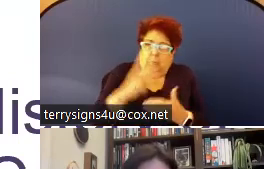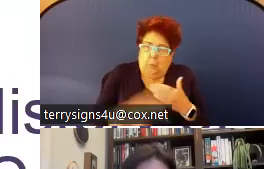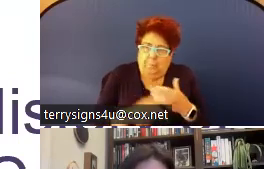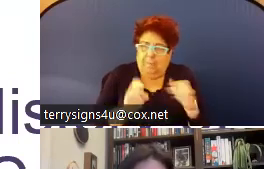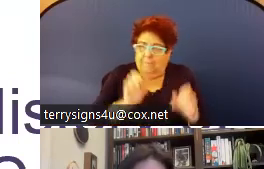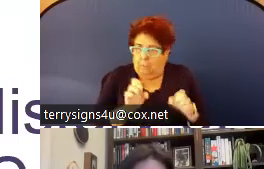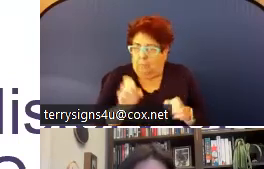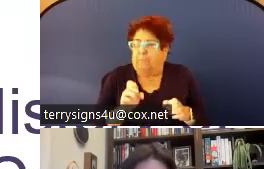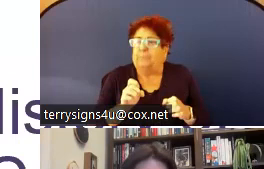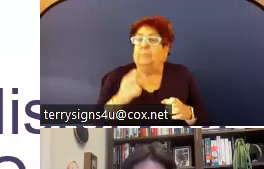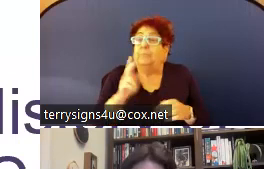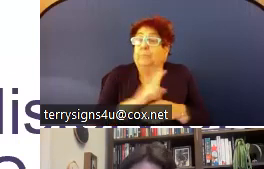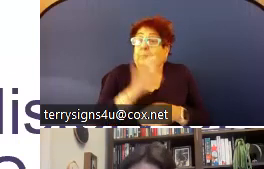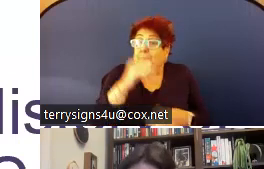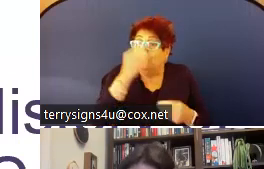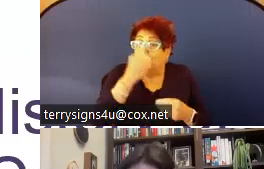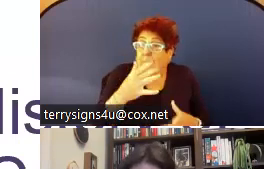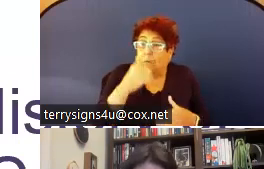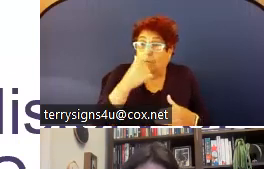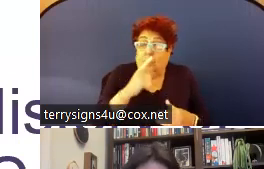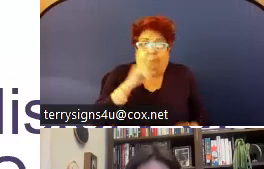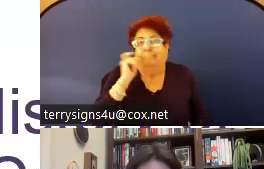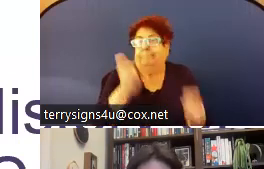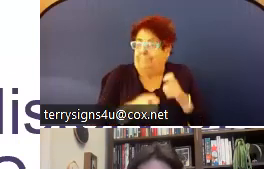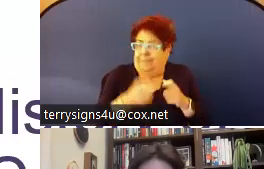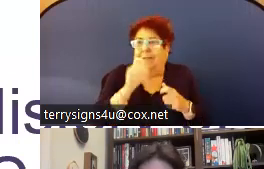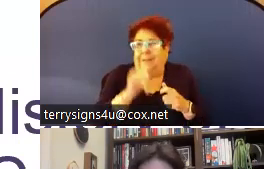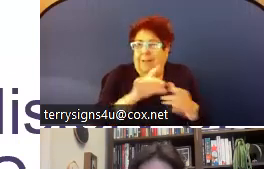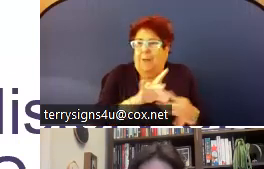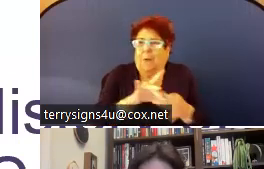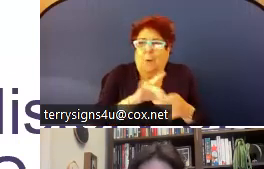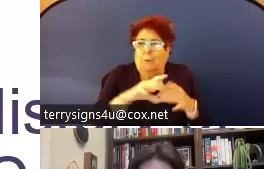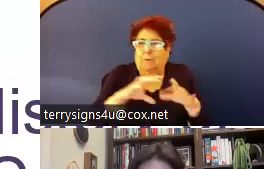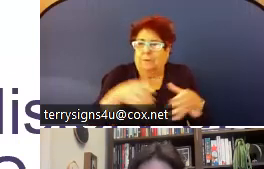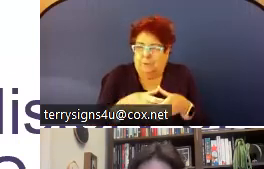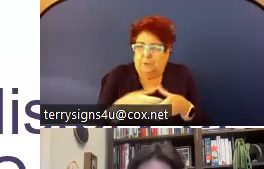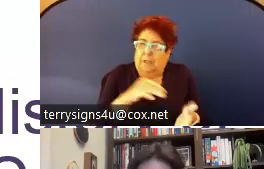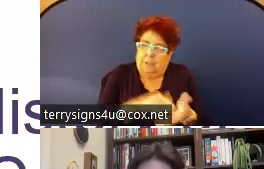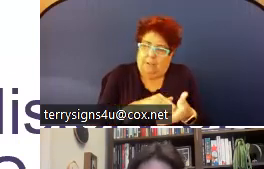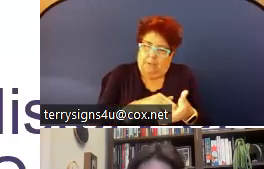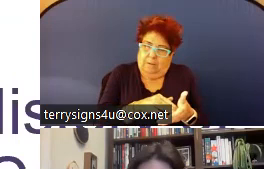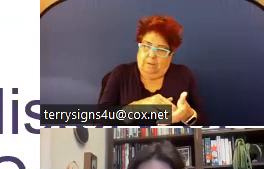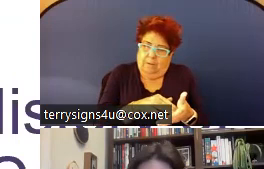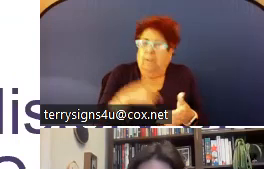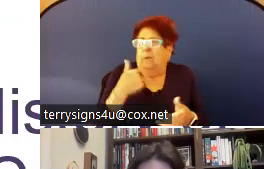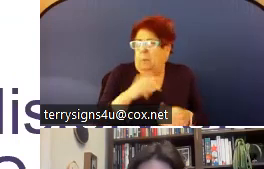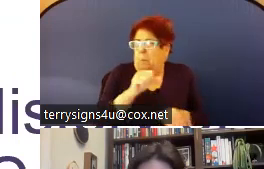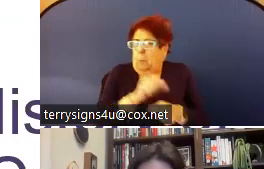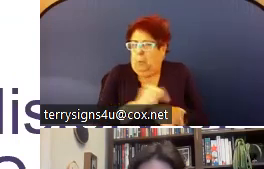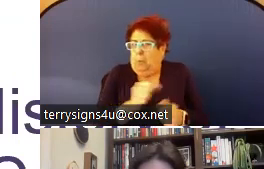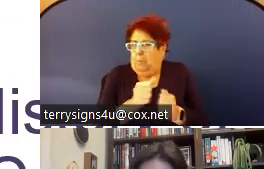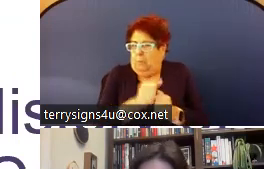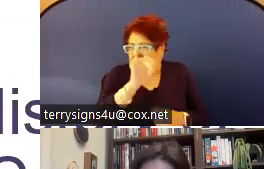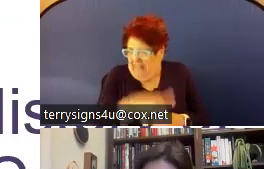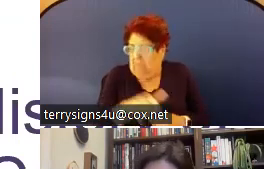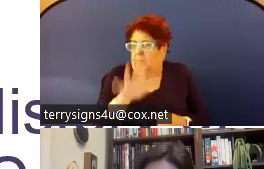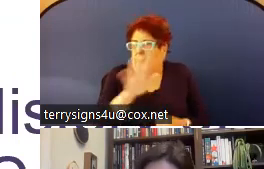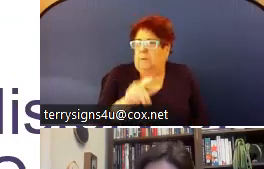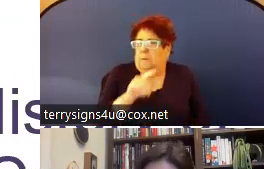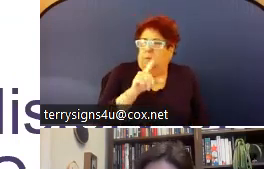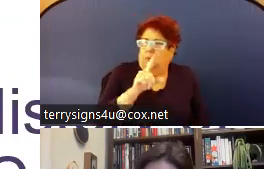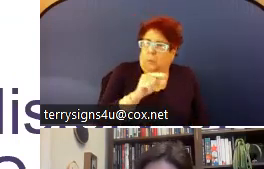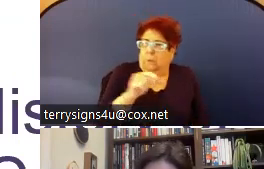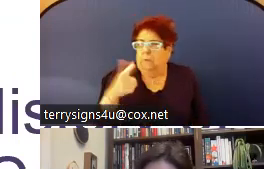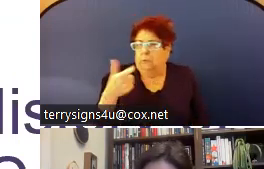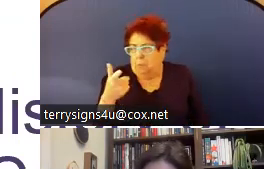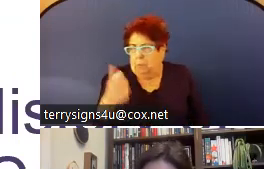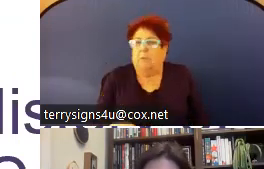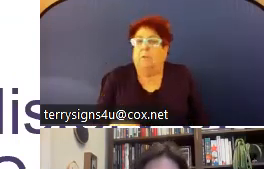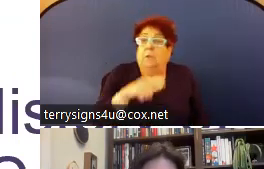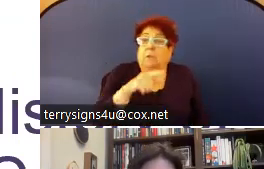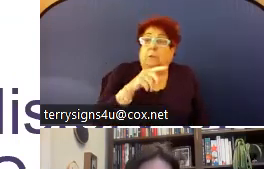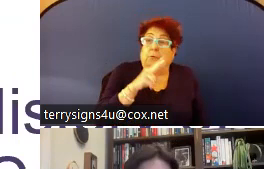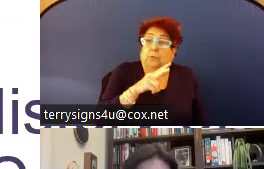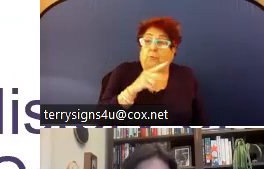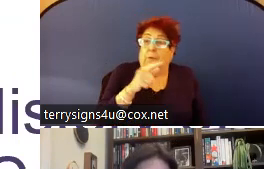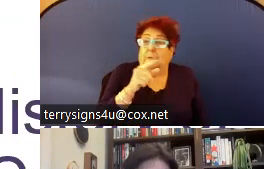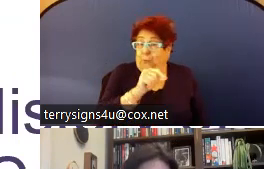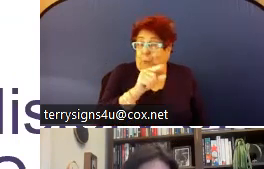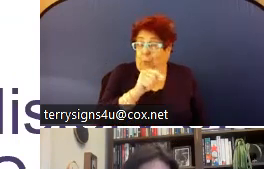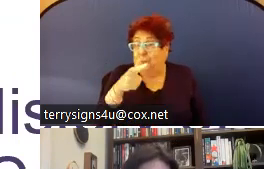coalition again and we've been working on that since 2021 and in 2023 revealed changes